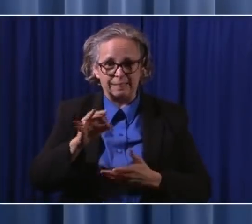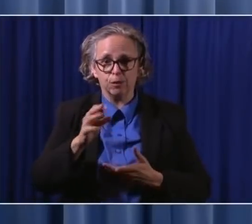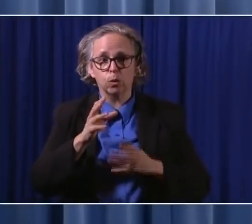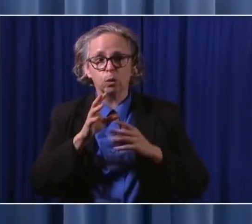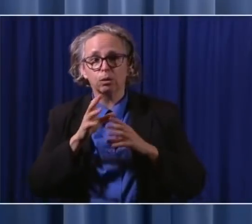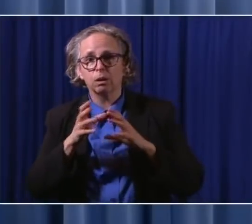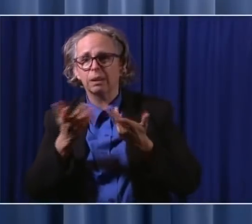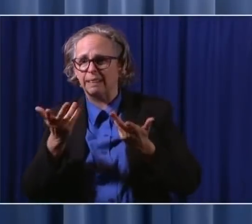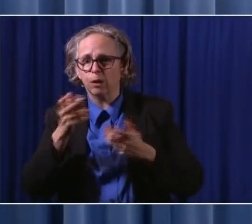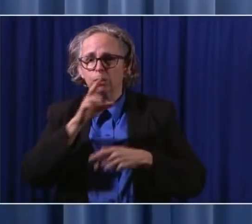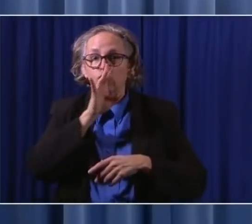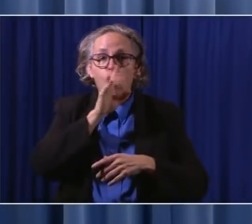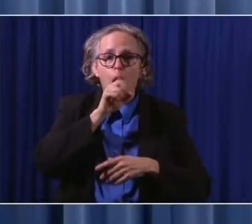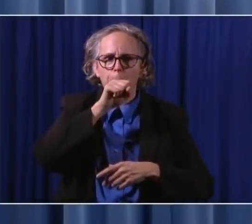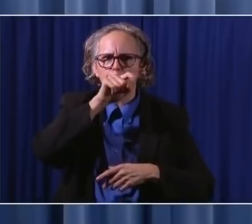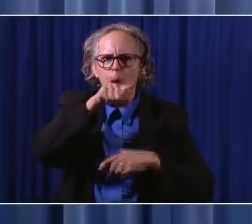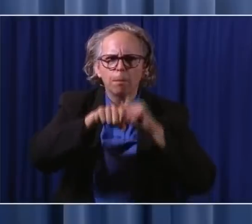IMPORTANCE OF WEARING MASKS AND